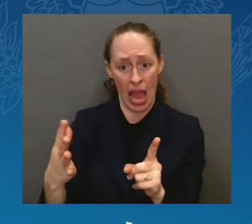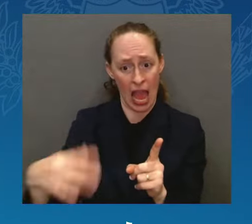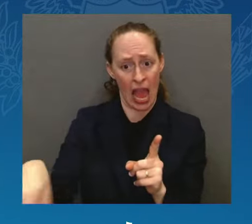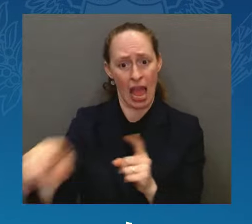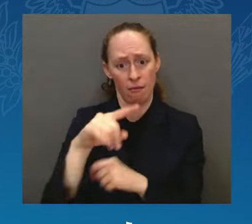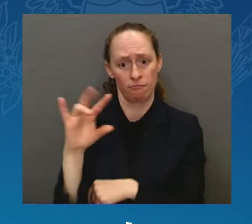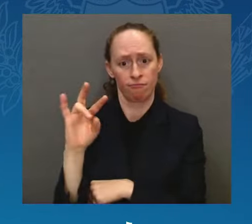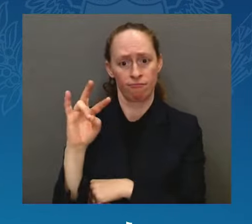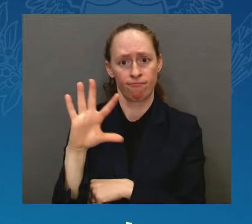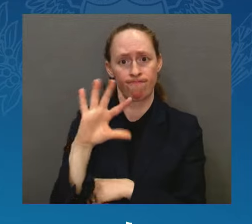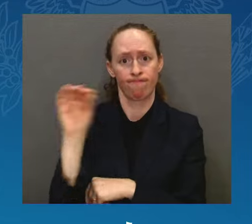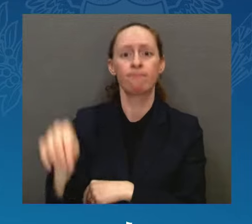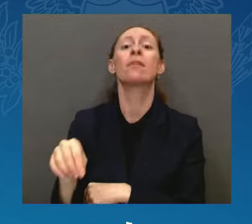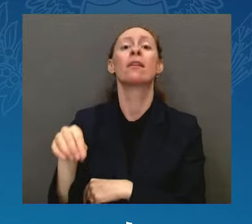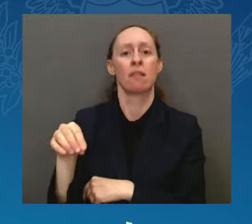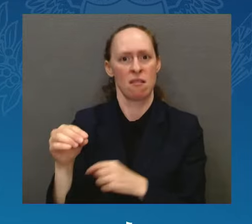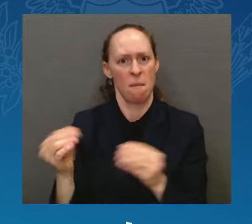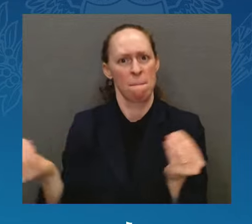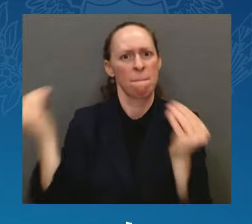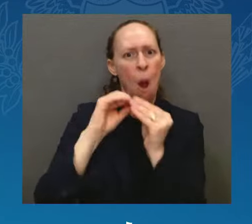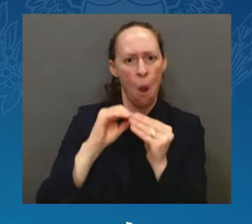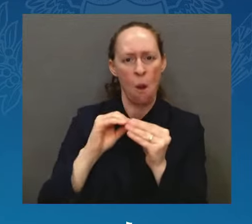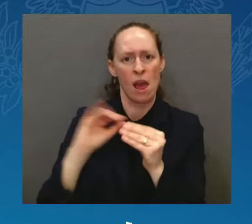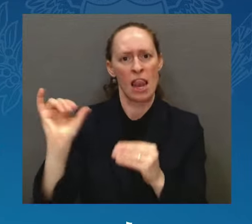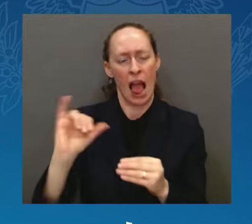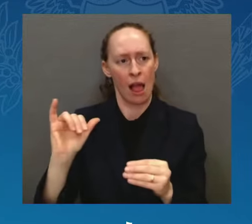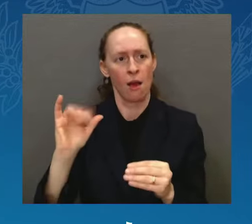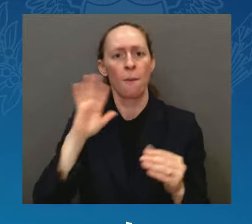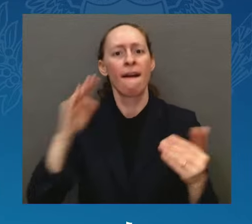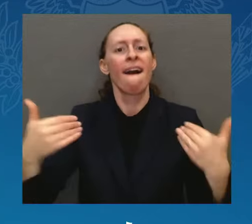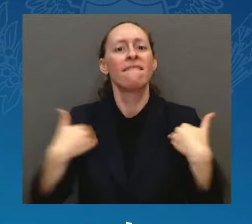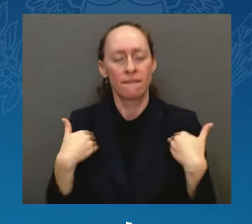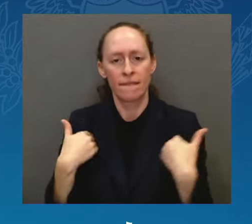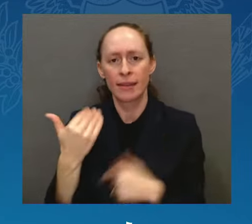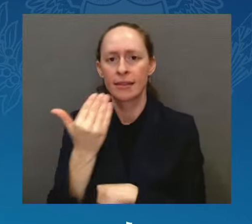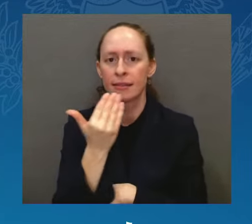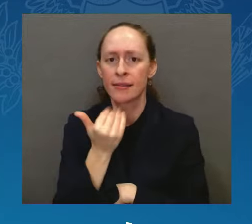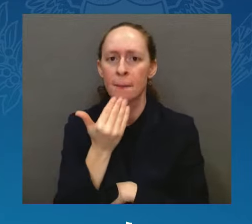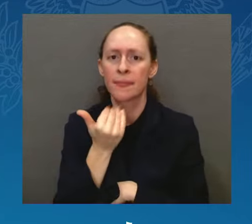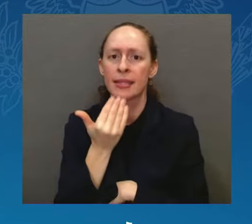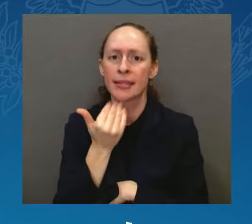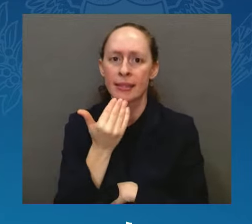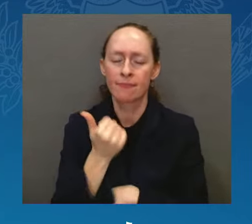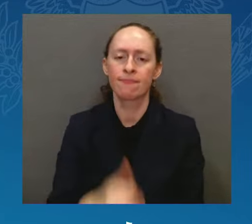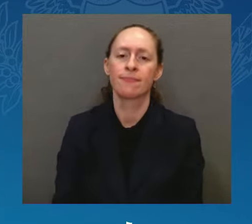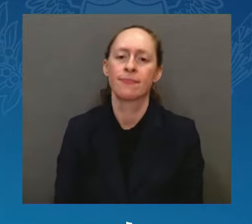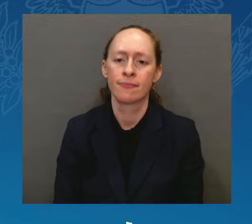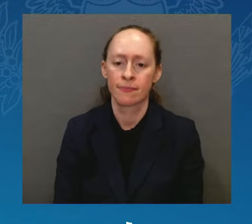So, think about the correlation in terms of what this means in terms of improving the quality of life